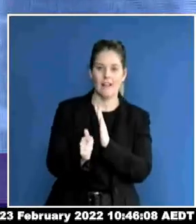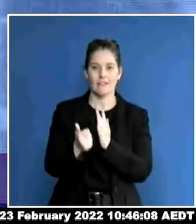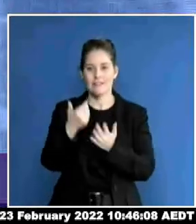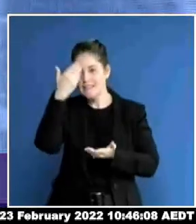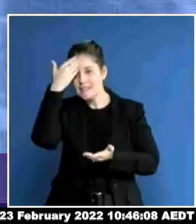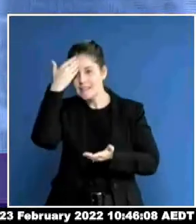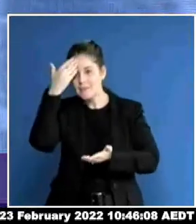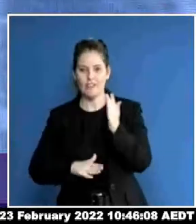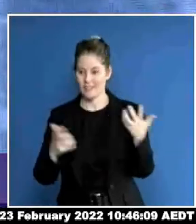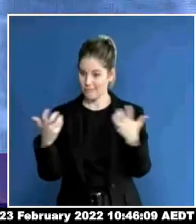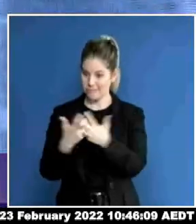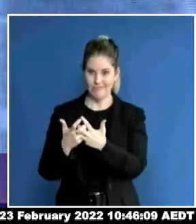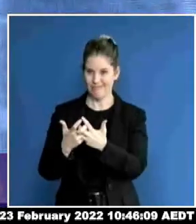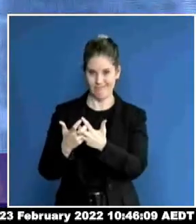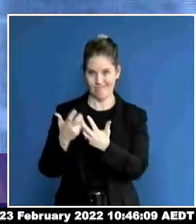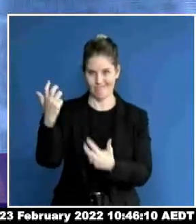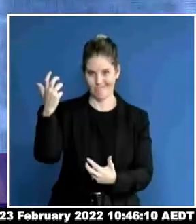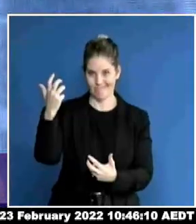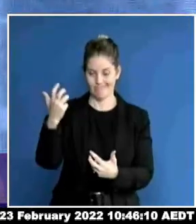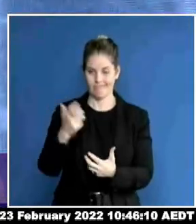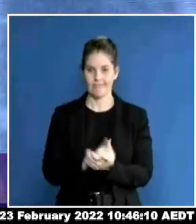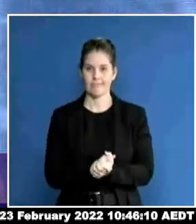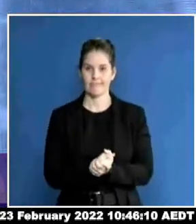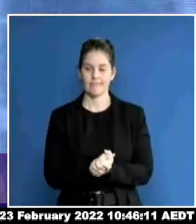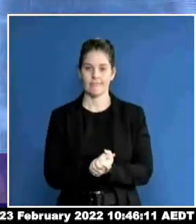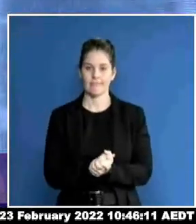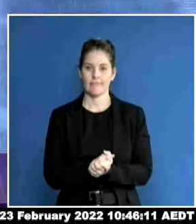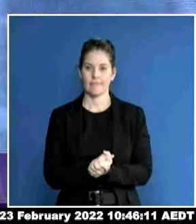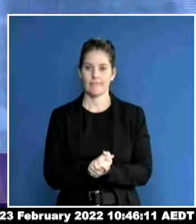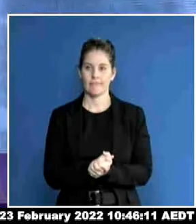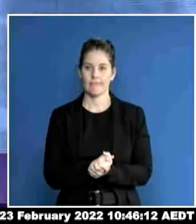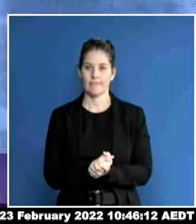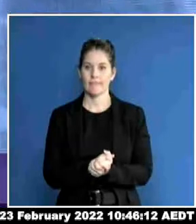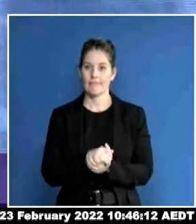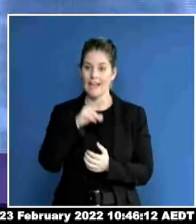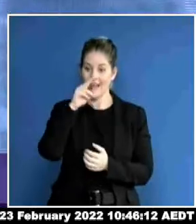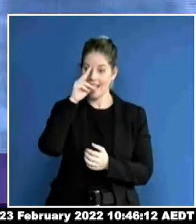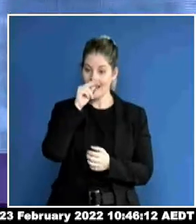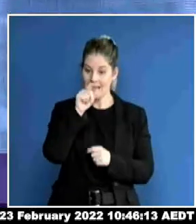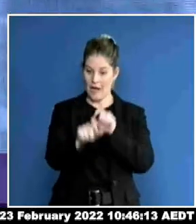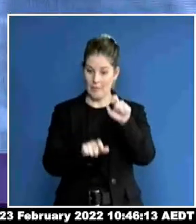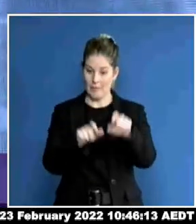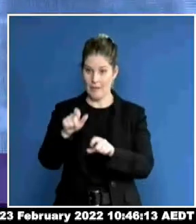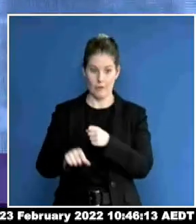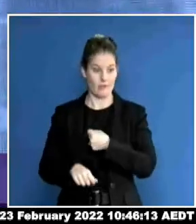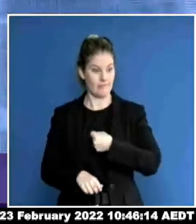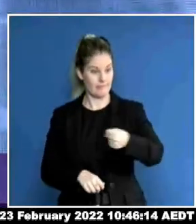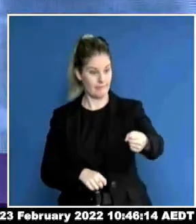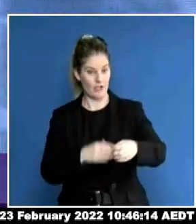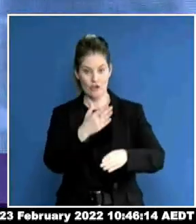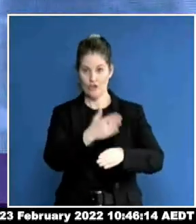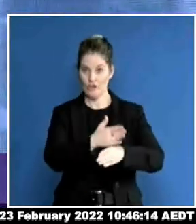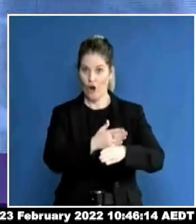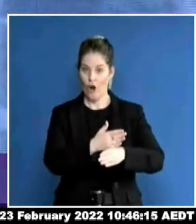They will tell you that when young people are placed in jobs, they often receive inadequate